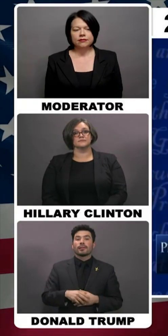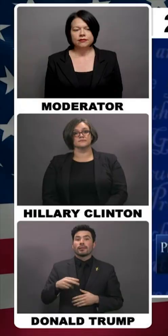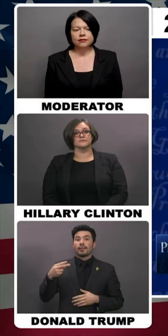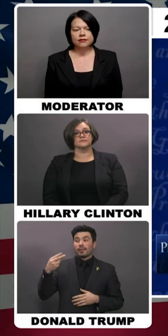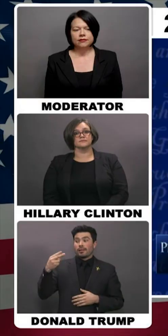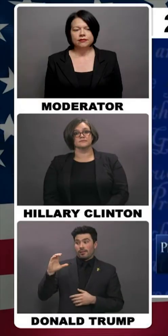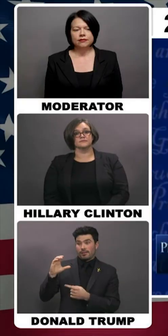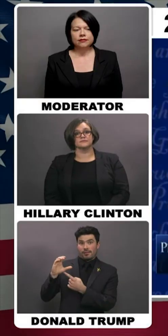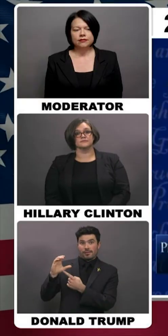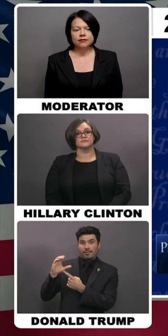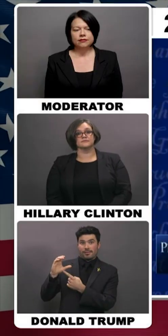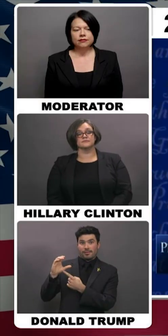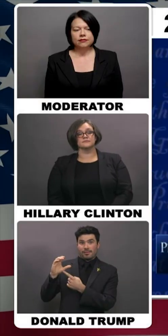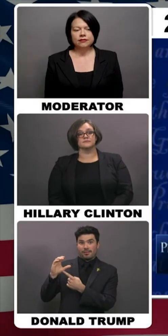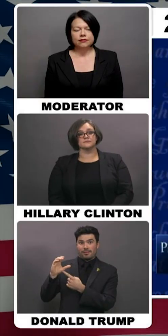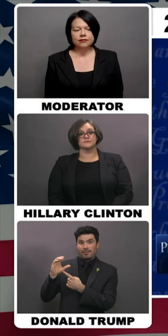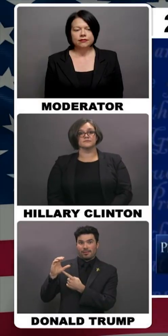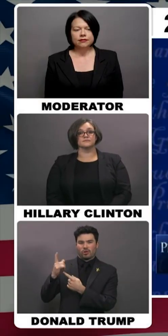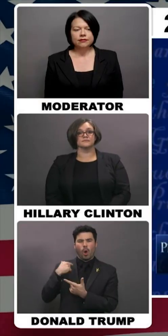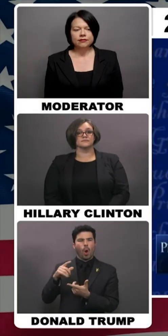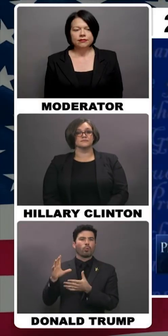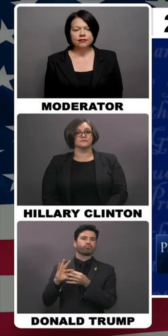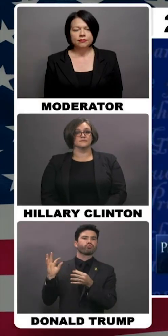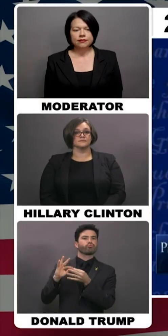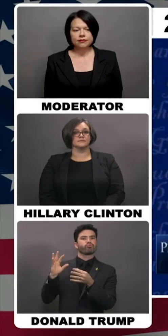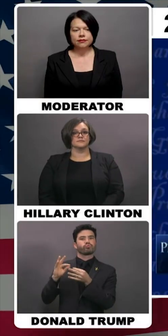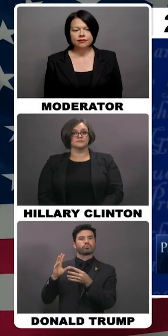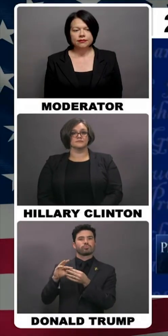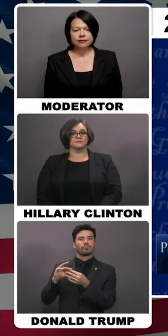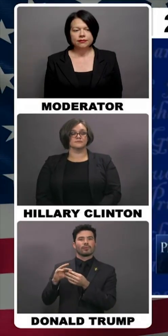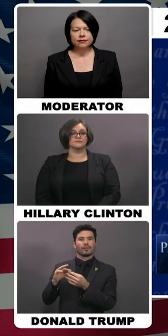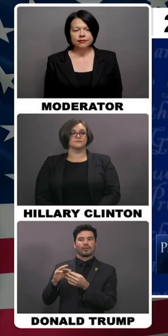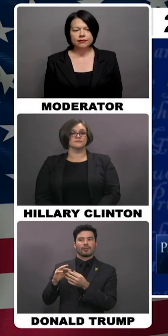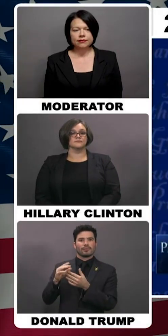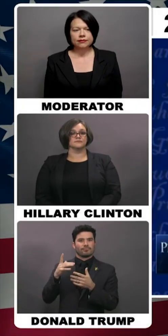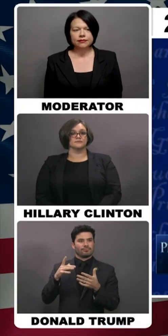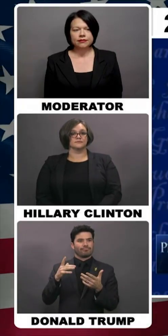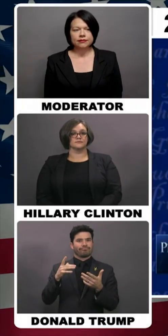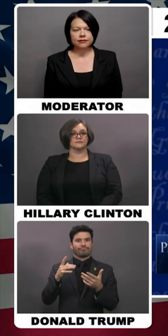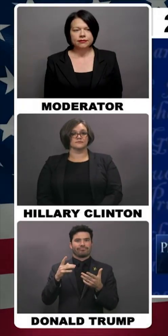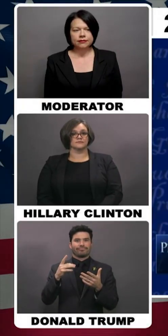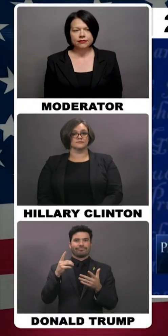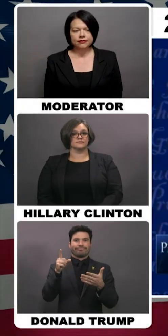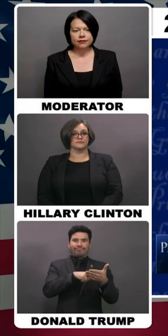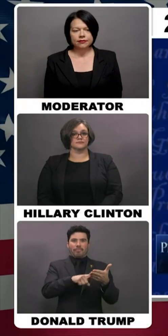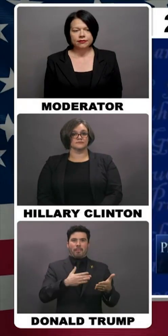that, and she talks about words that I said 11 years ago, I think it's disgraceful